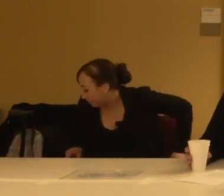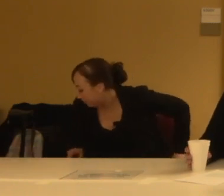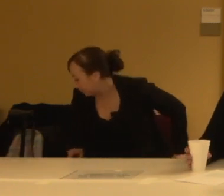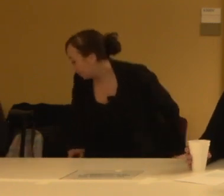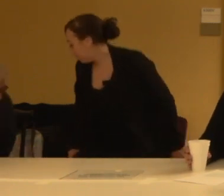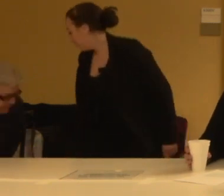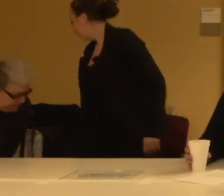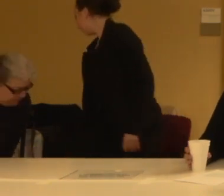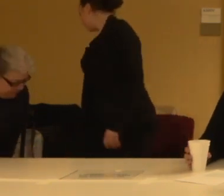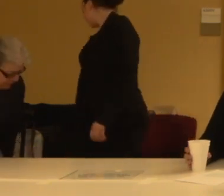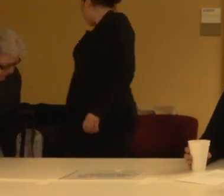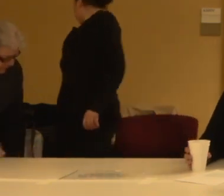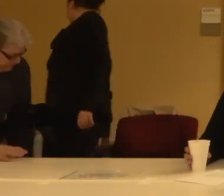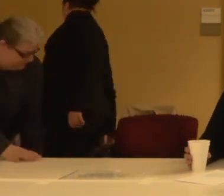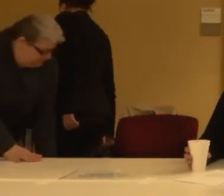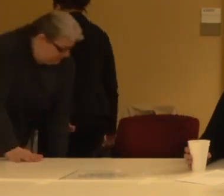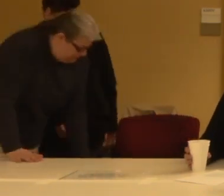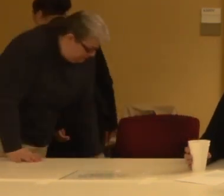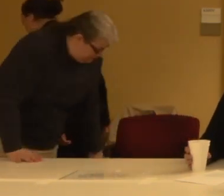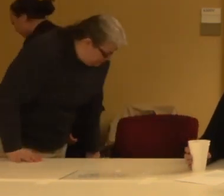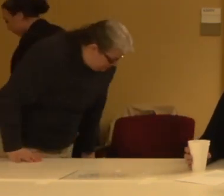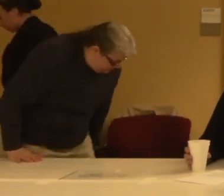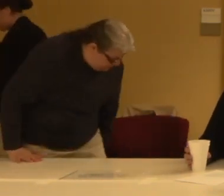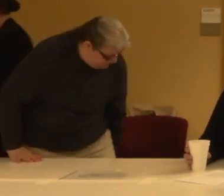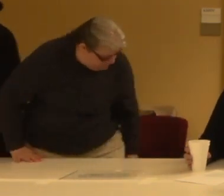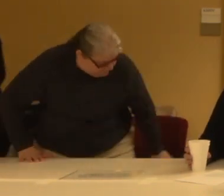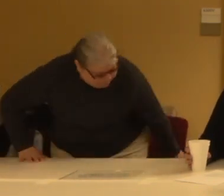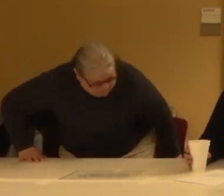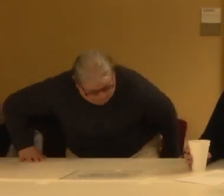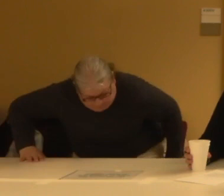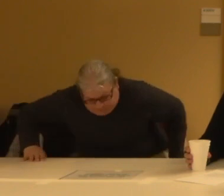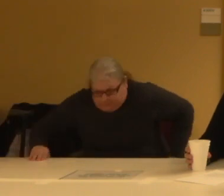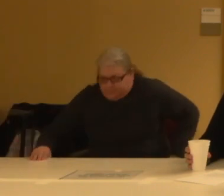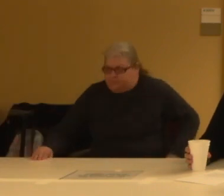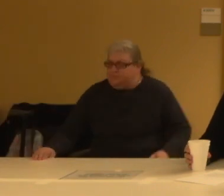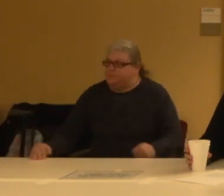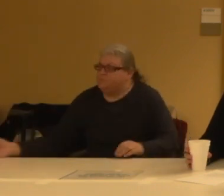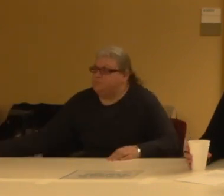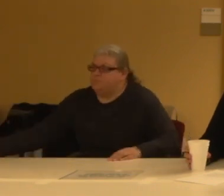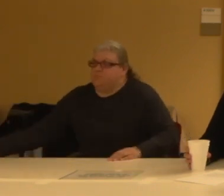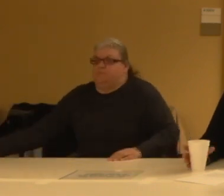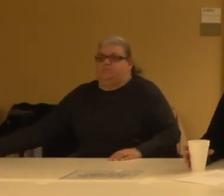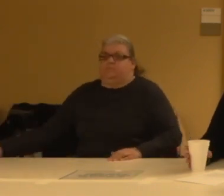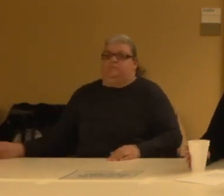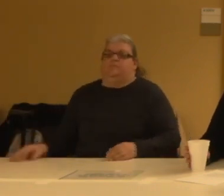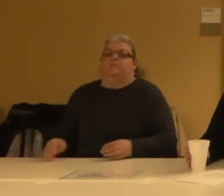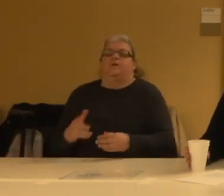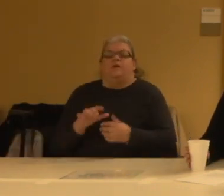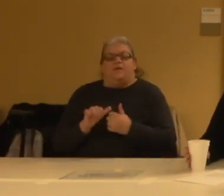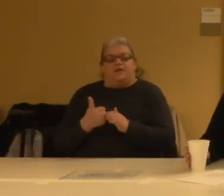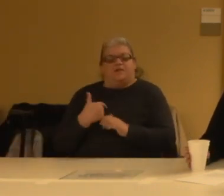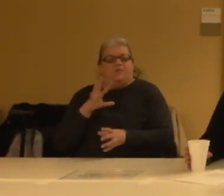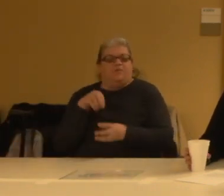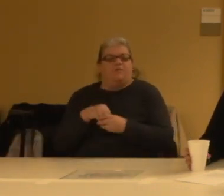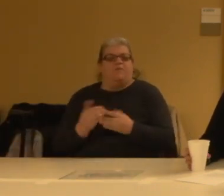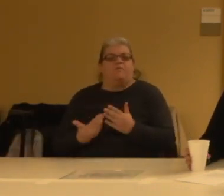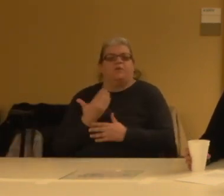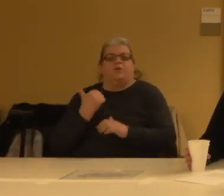in new play development. And I got to work with George, you know,